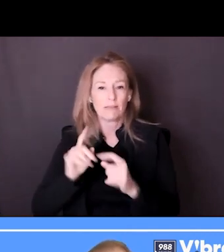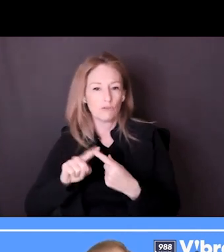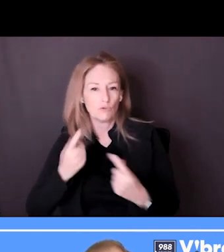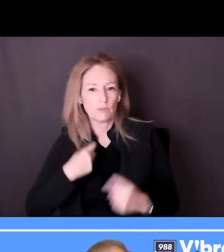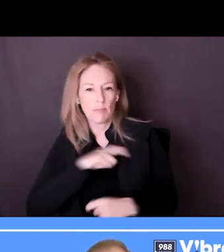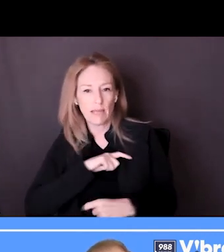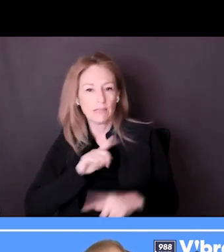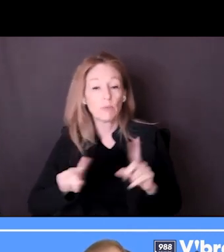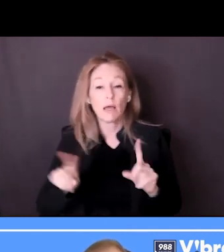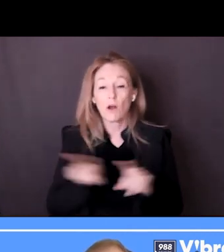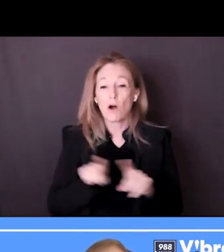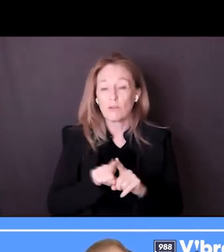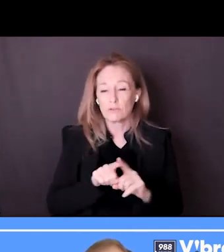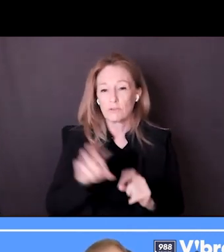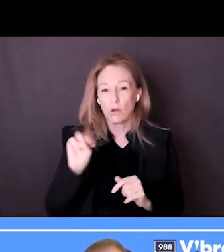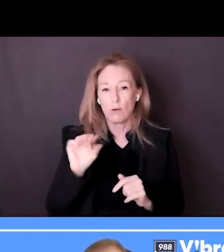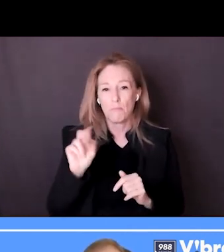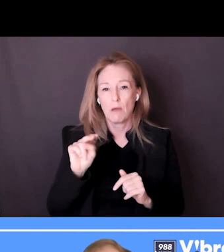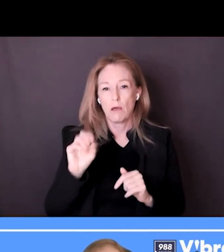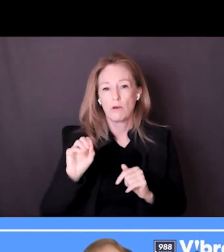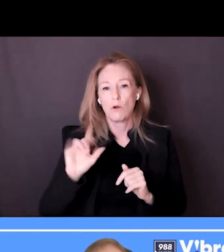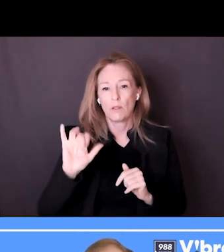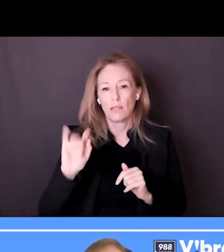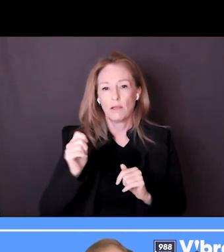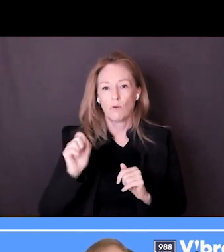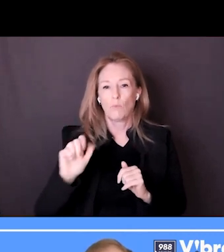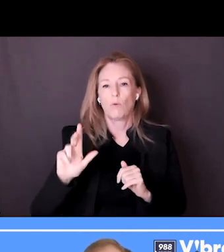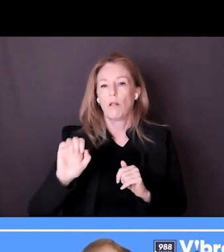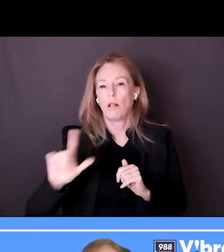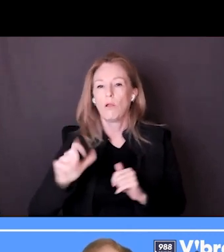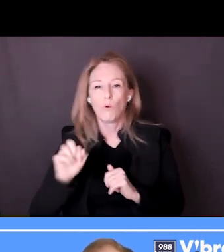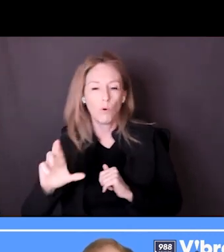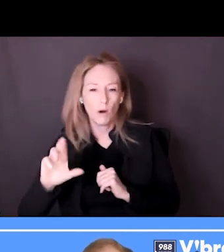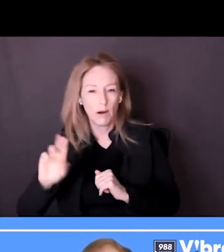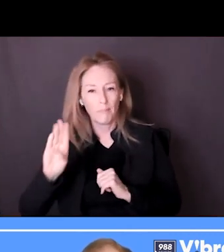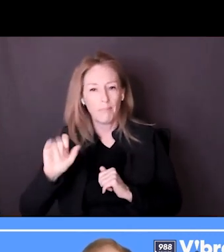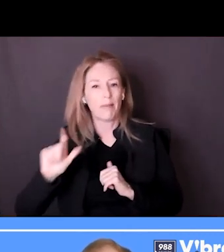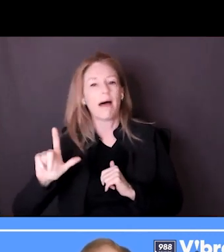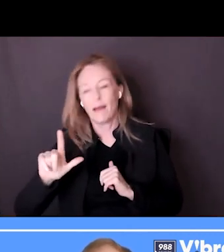MONOLINGUAL AND BILINGUAL AND WHETHER OR NOT THEY USE SPANISH IS